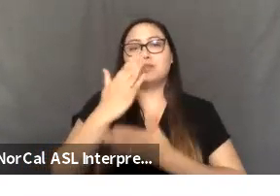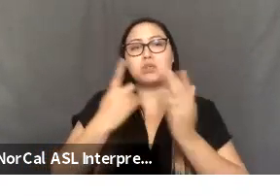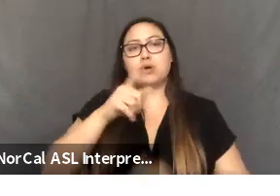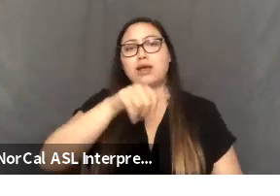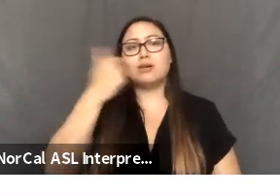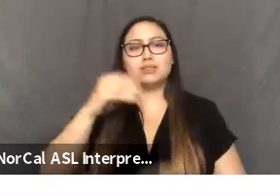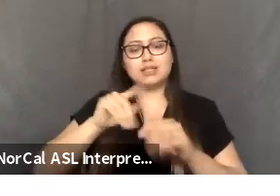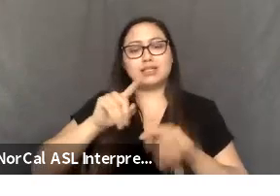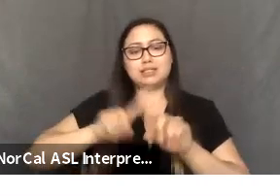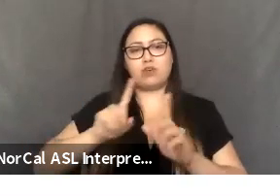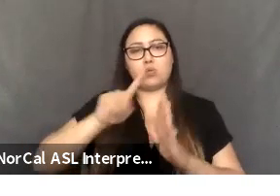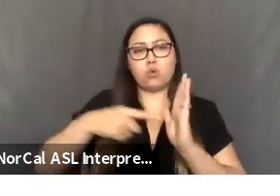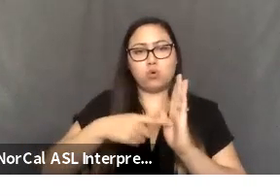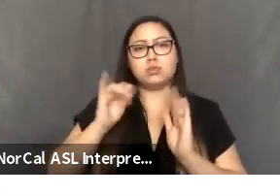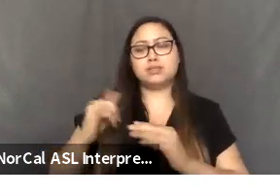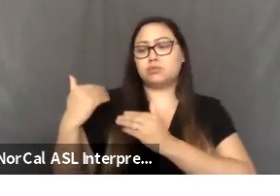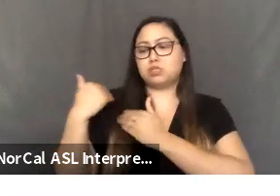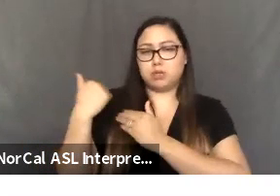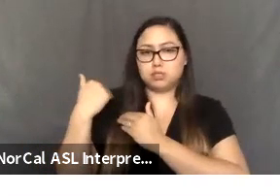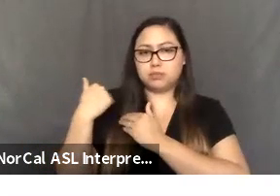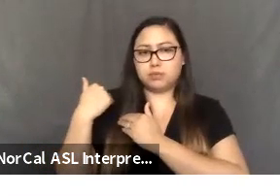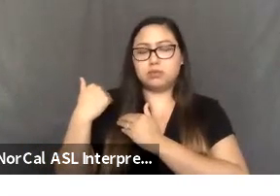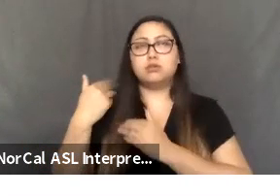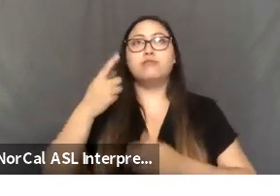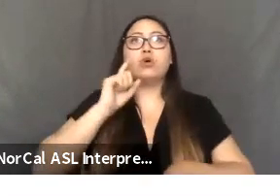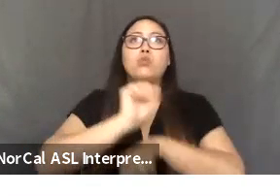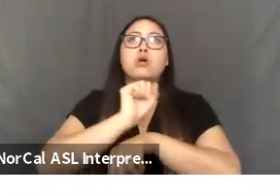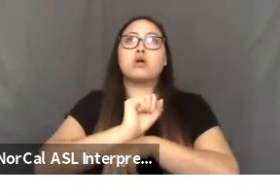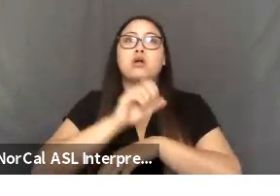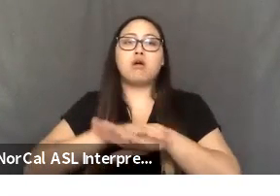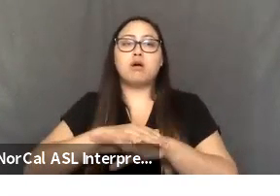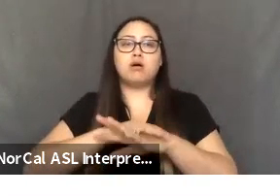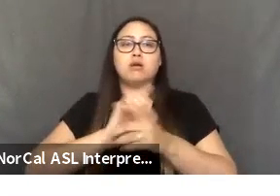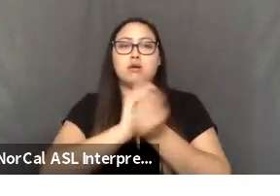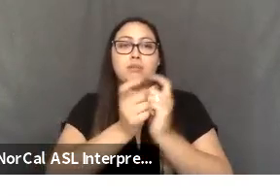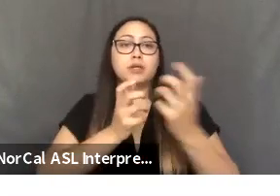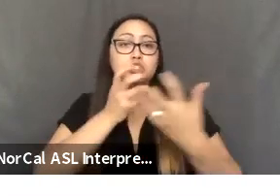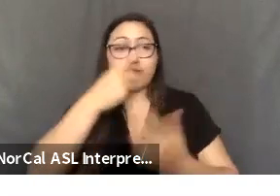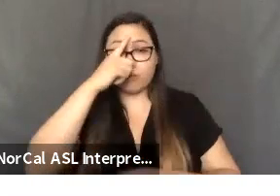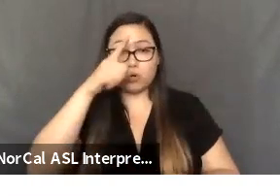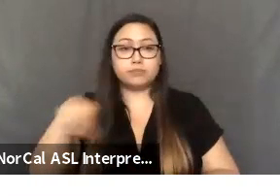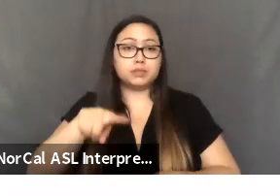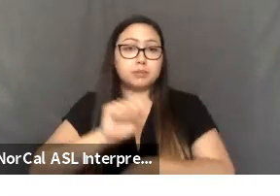role that was responsible for working on accommodations for employees. So